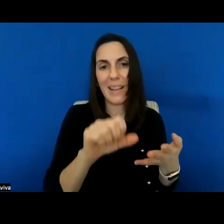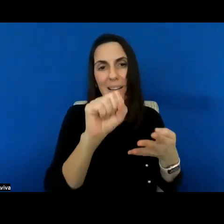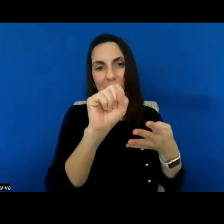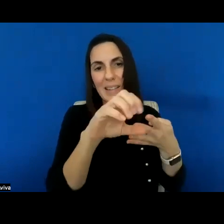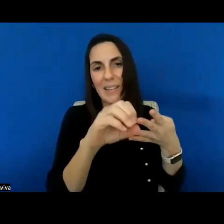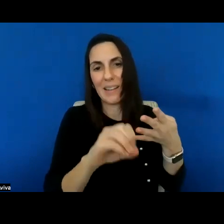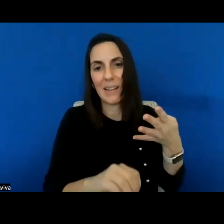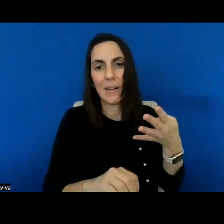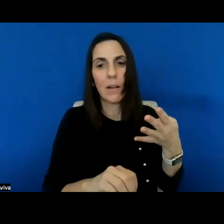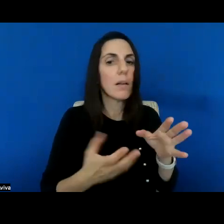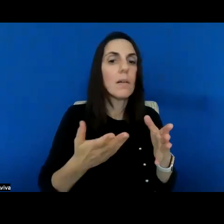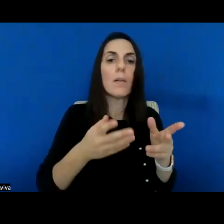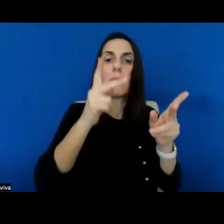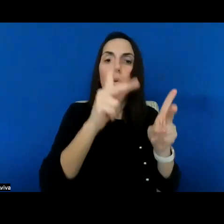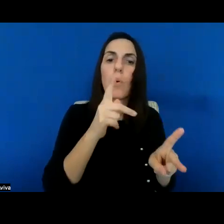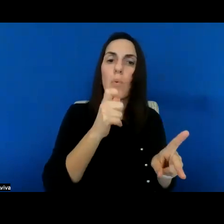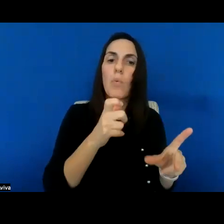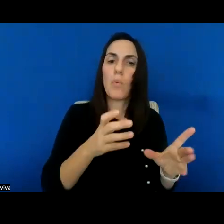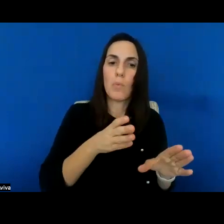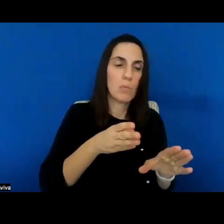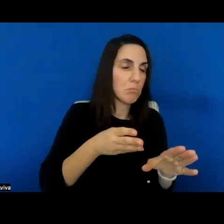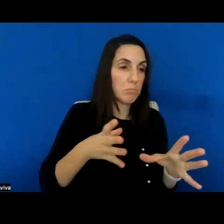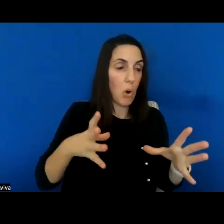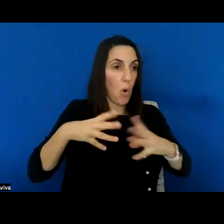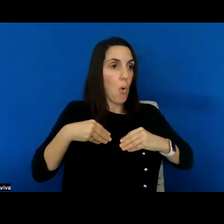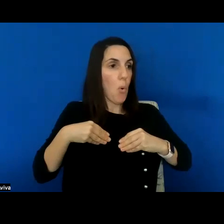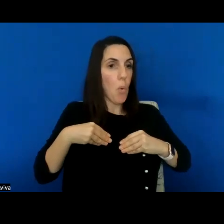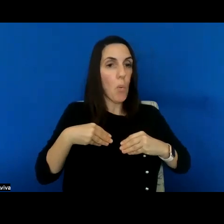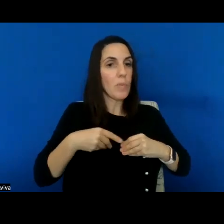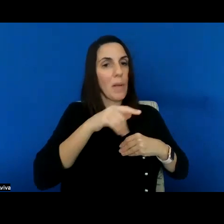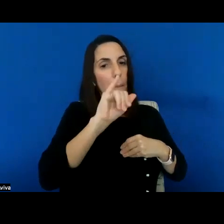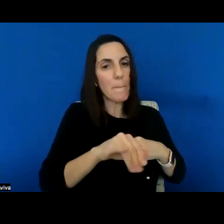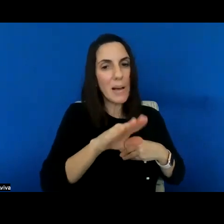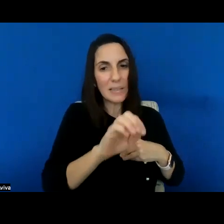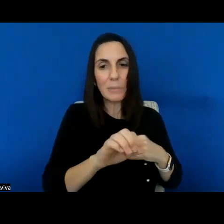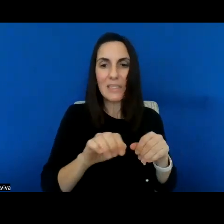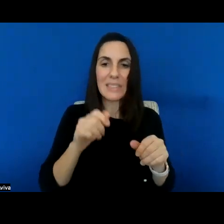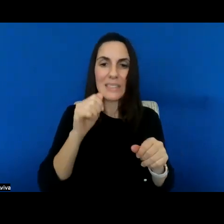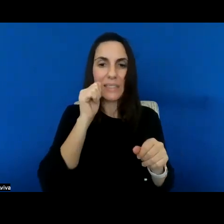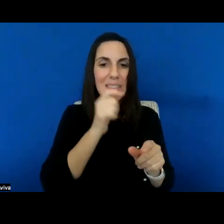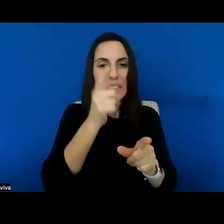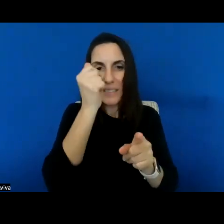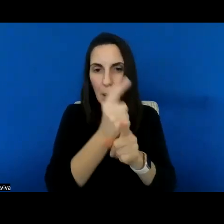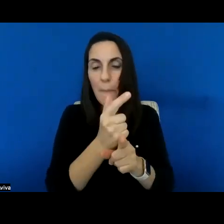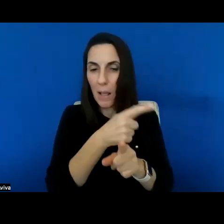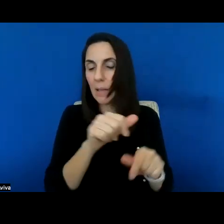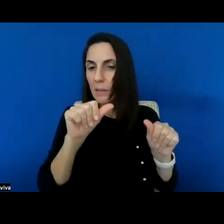11:34:40 Owner that has to be a sibling, who also qualifies for able, and those situations